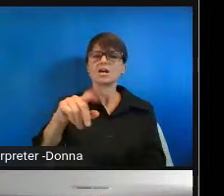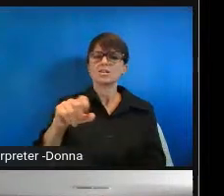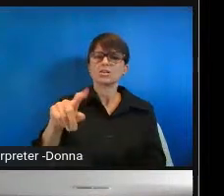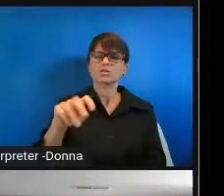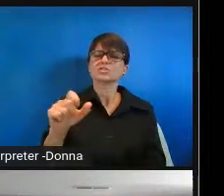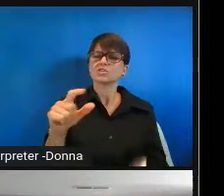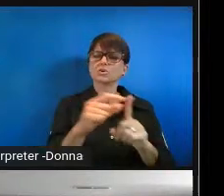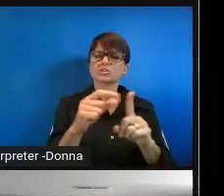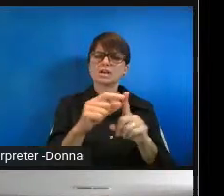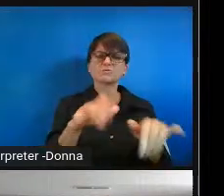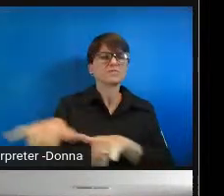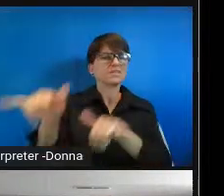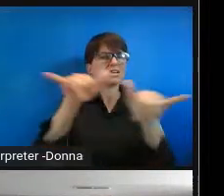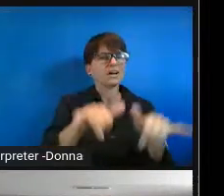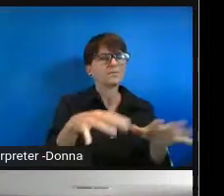modals, pop-ups, dialogues,